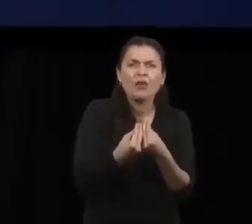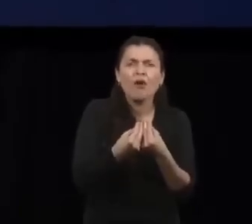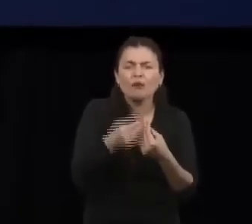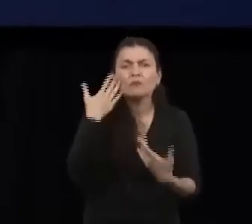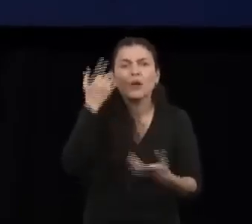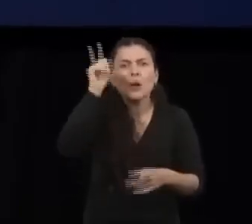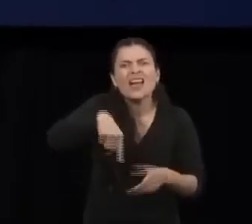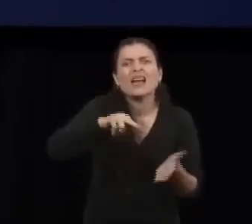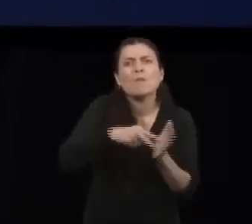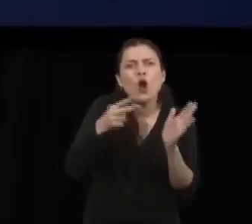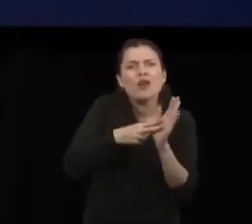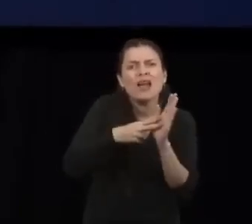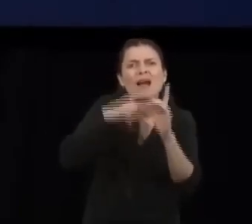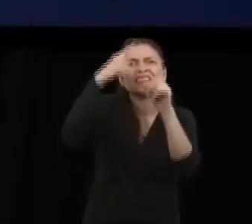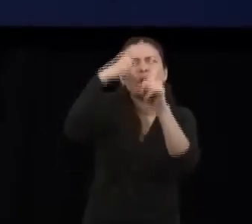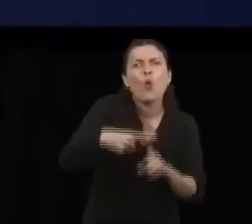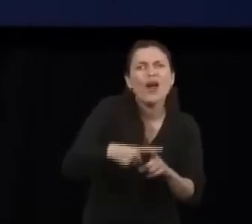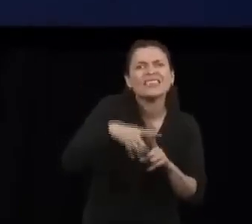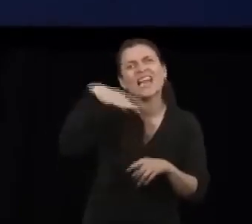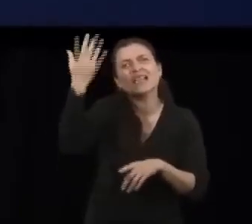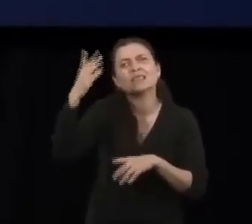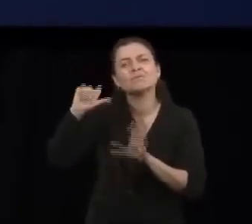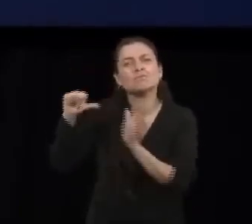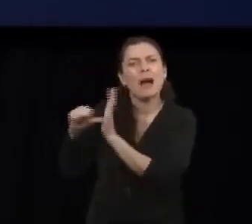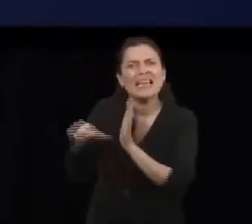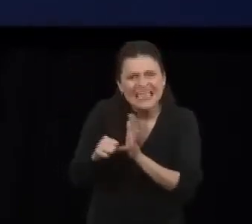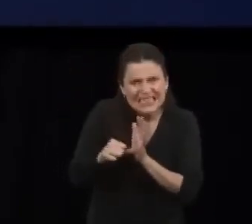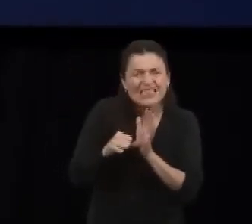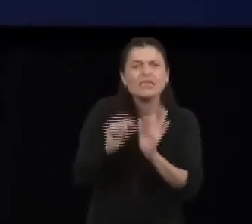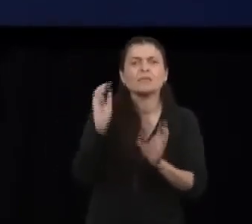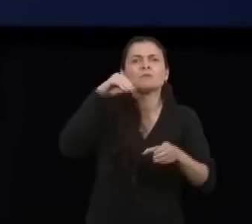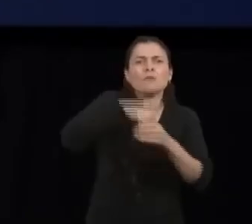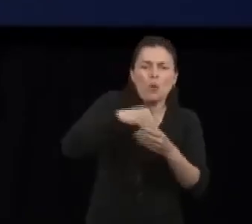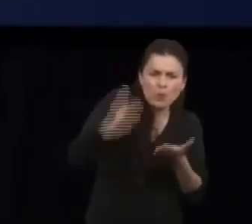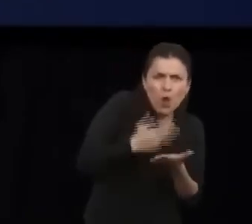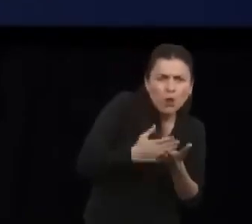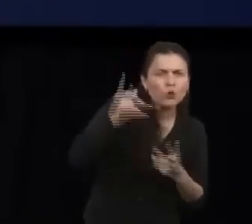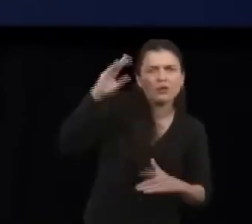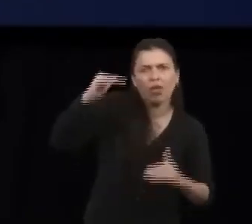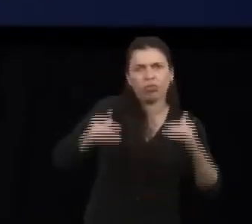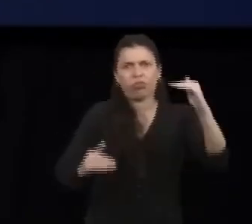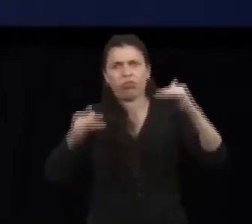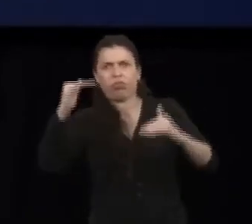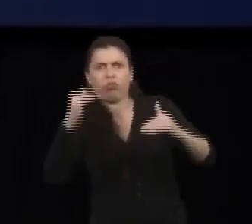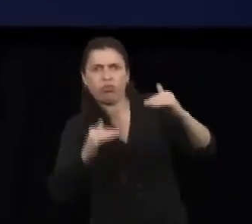and by not having financing, that generated a current account deficit.